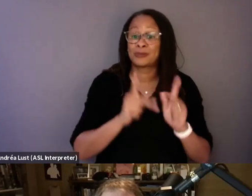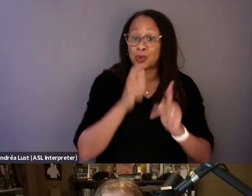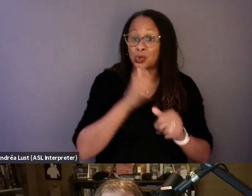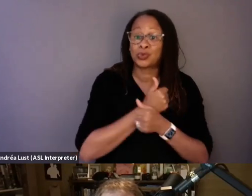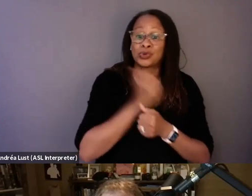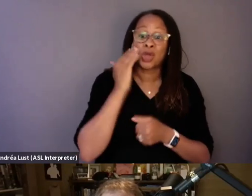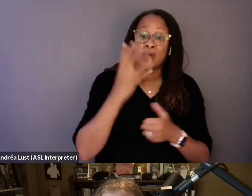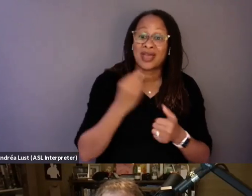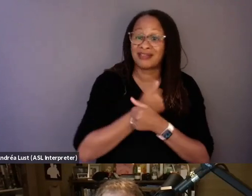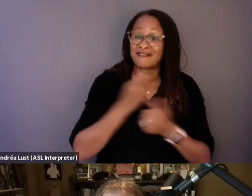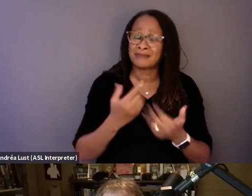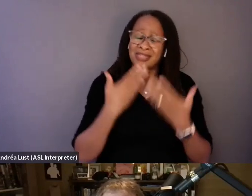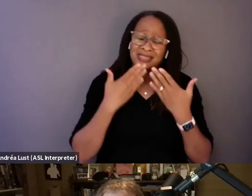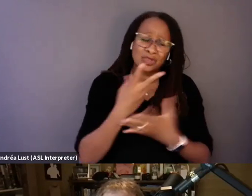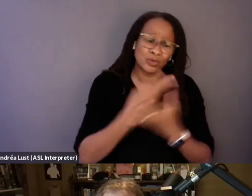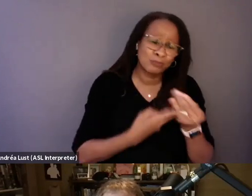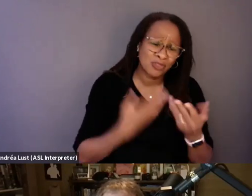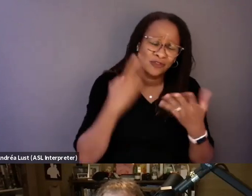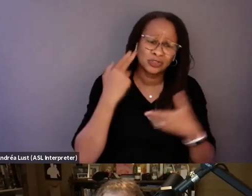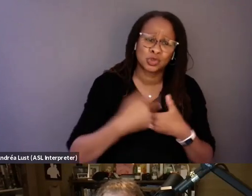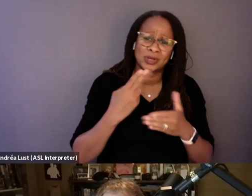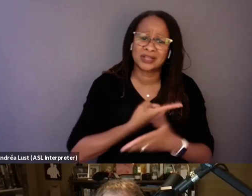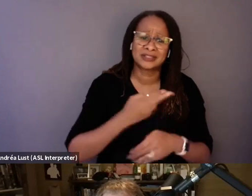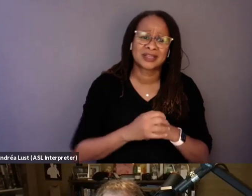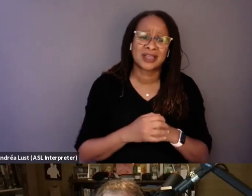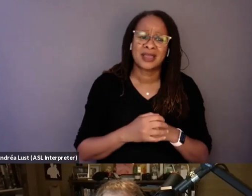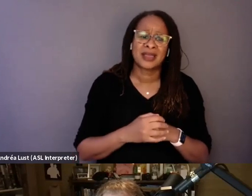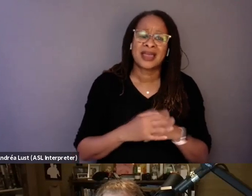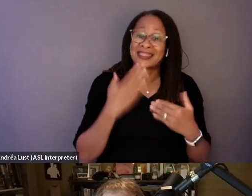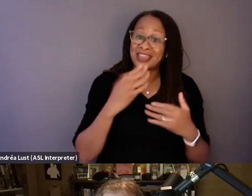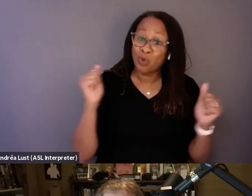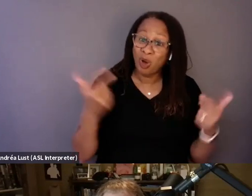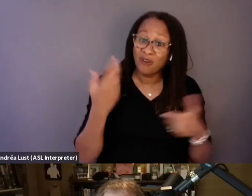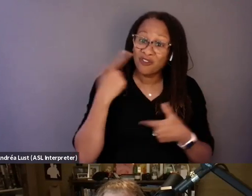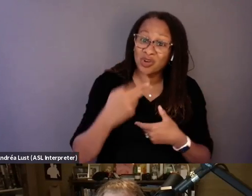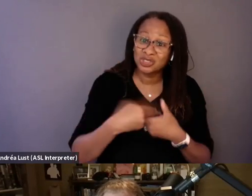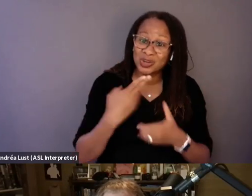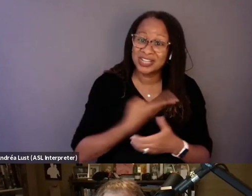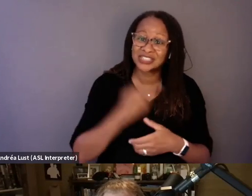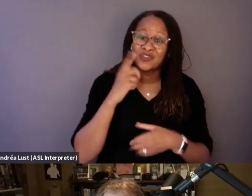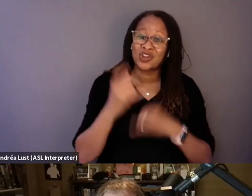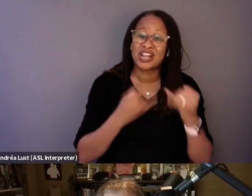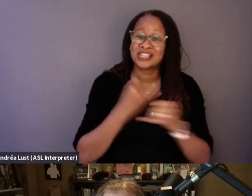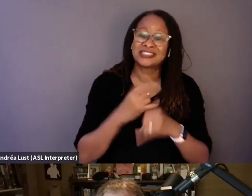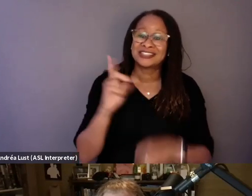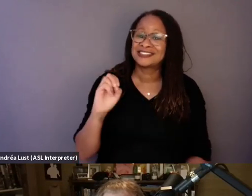Thank you both of you for joining us. Thank you. Yeah, thank you to all of you for joining us for this panel for the International Documentary Associations,